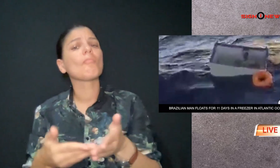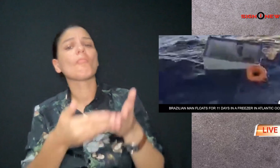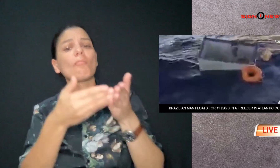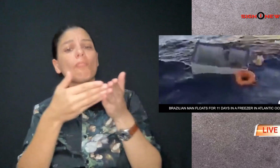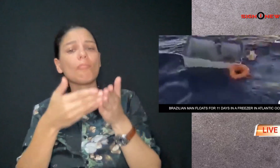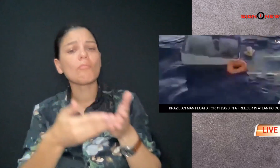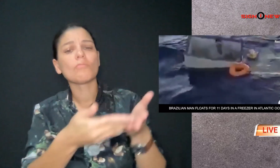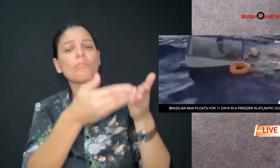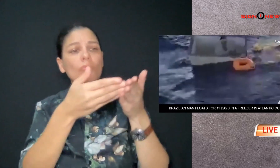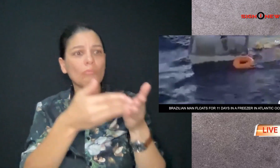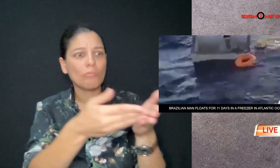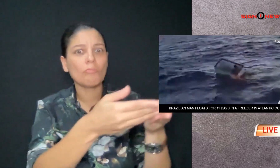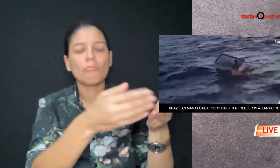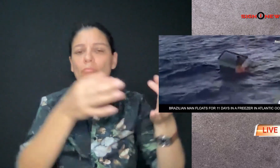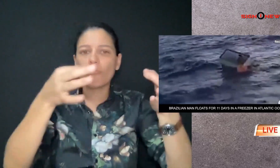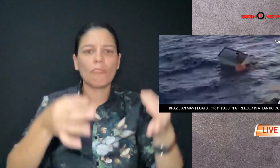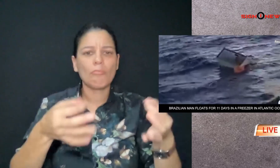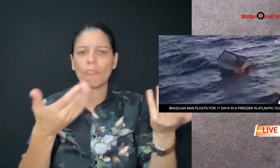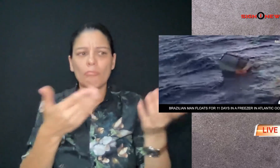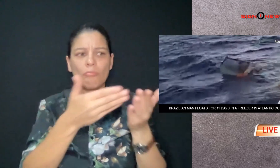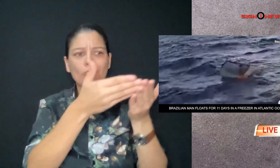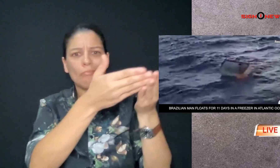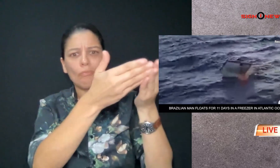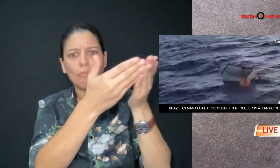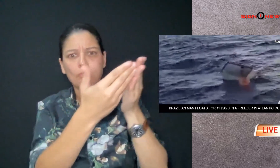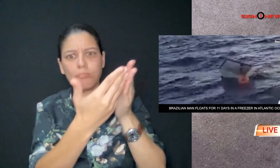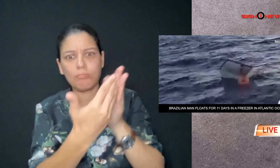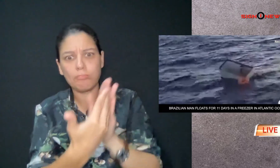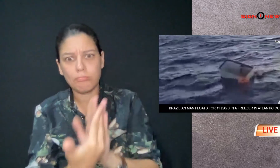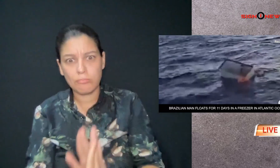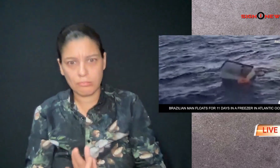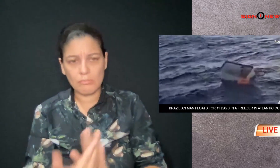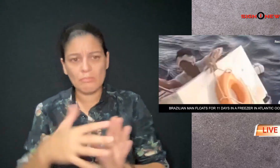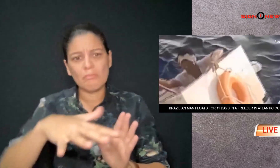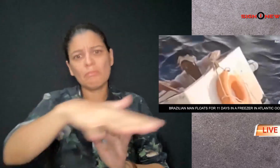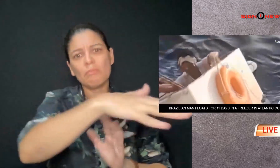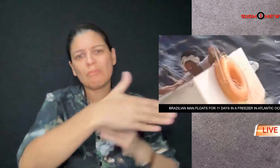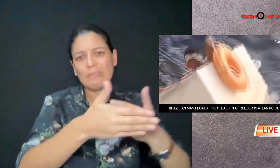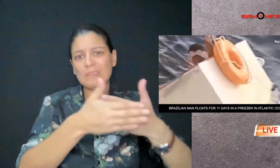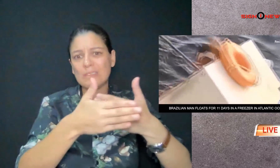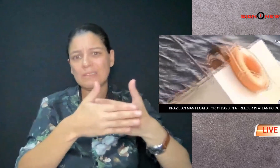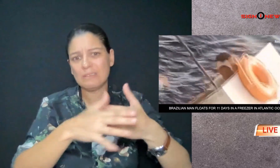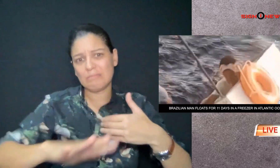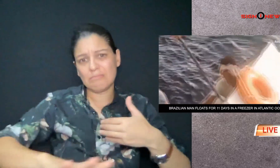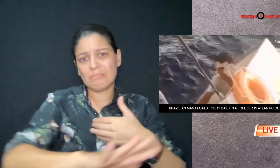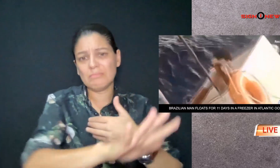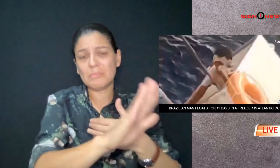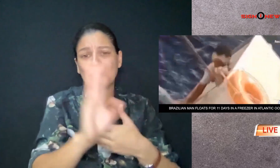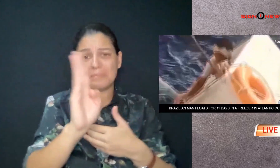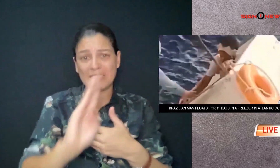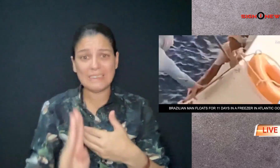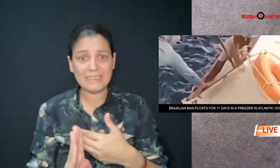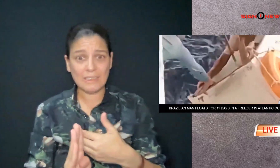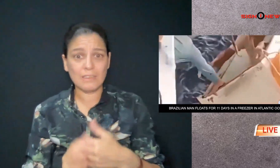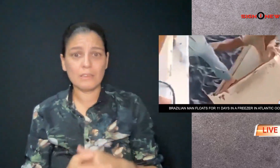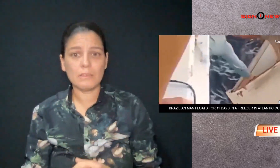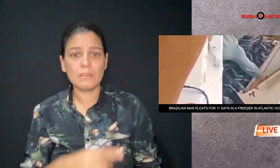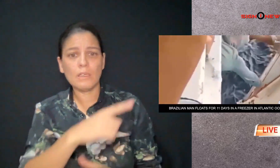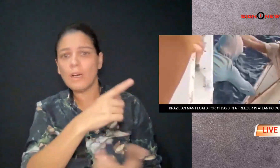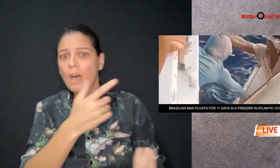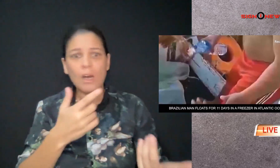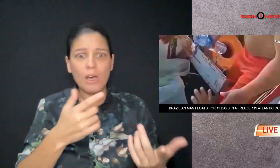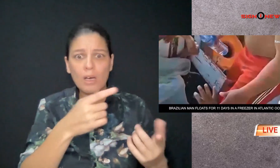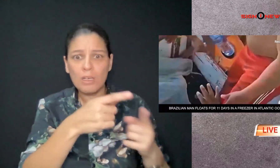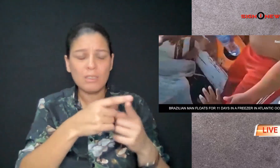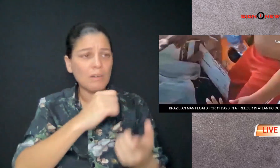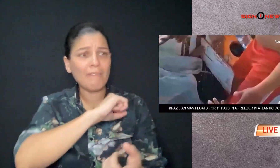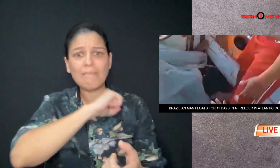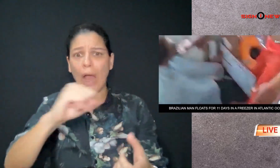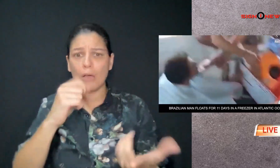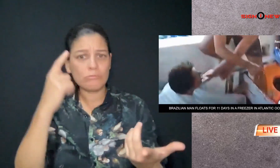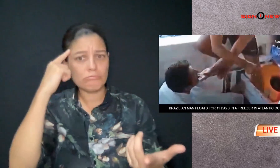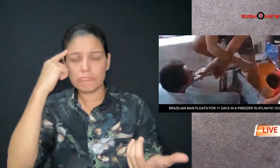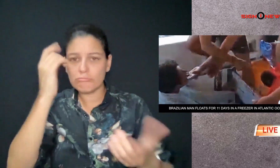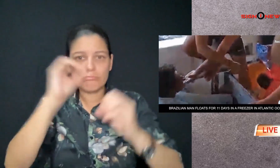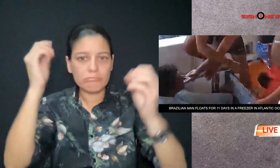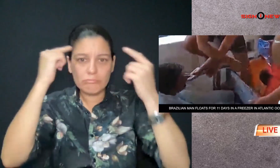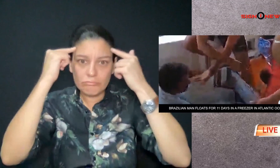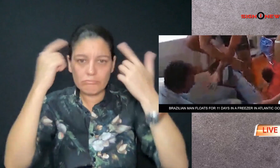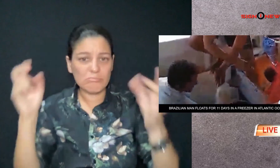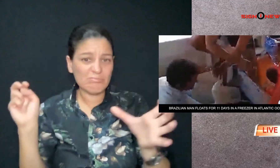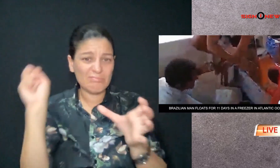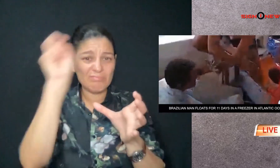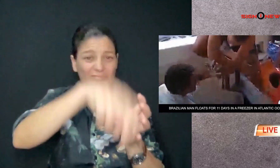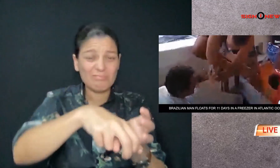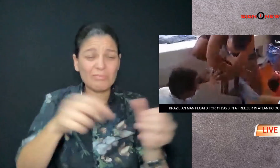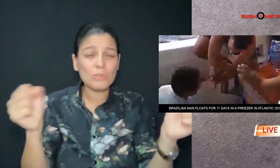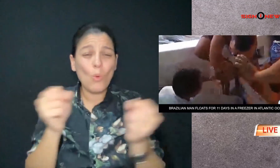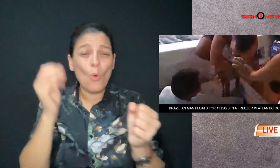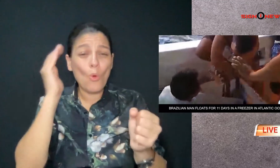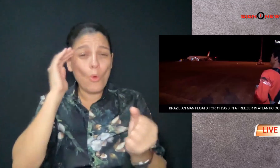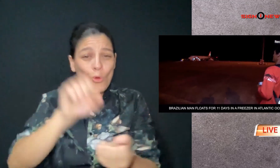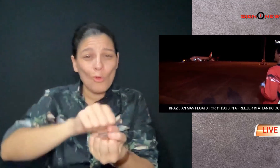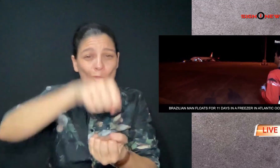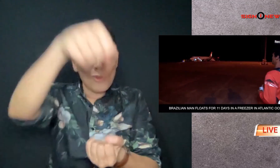a Brazilian fisherman was on a fishing trip when his boat sank off the coast of Brazil